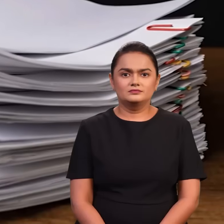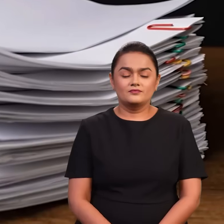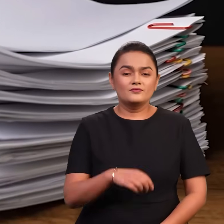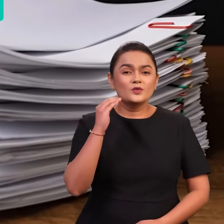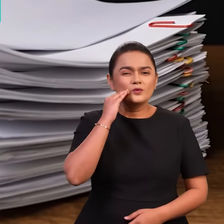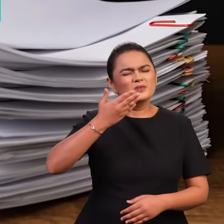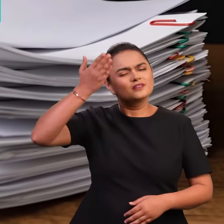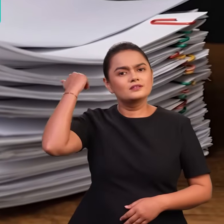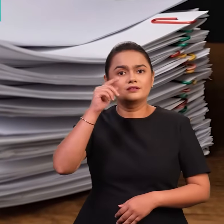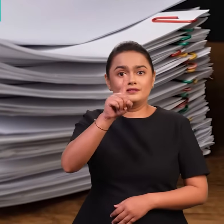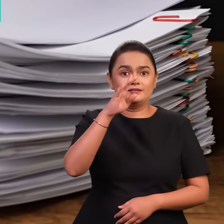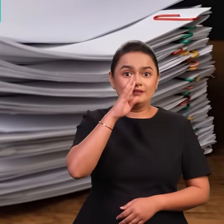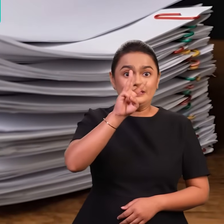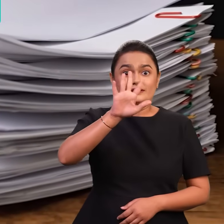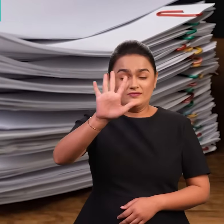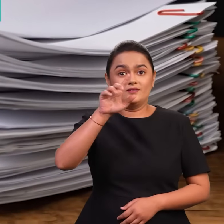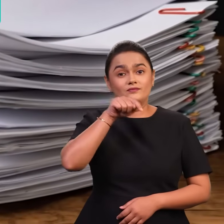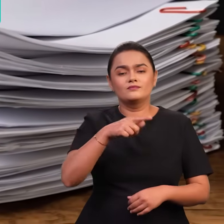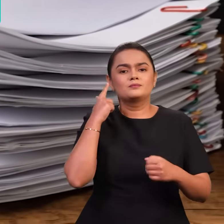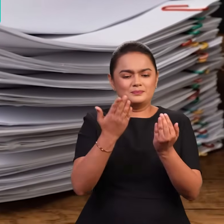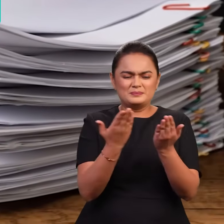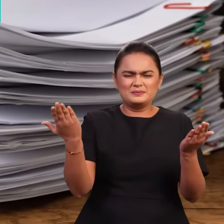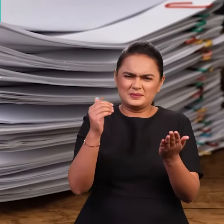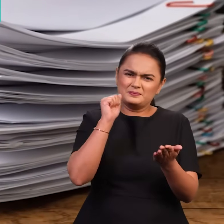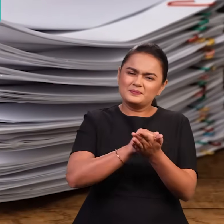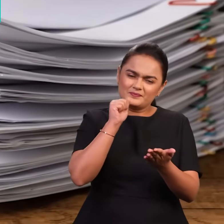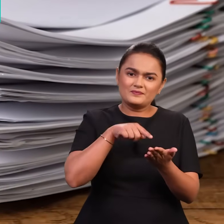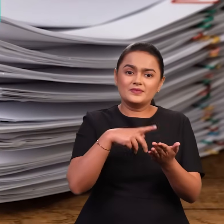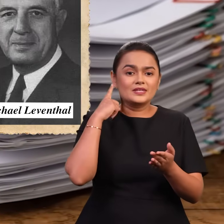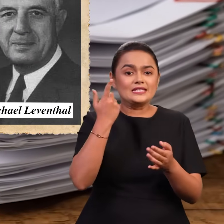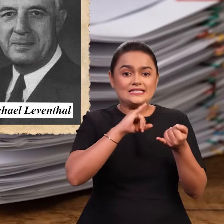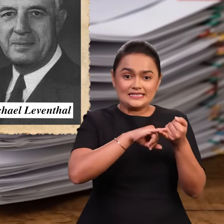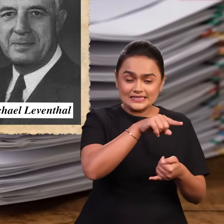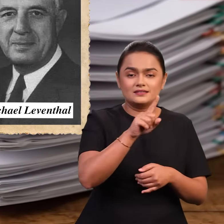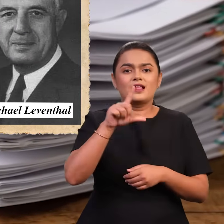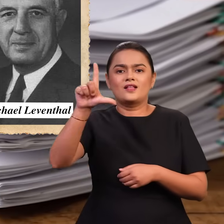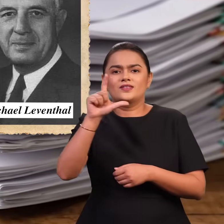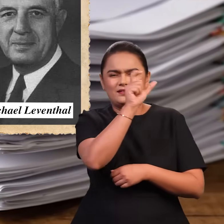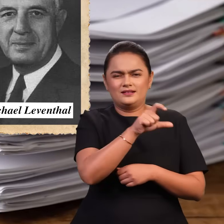It was year 1935 when Stein & Leventhal published a paper.